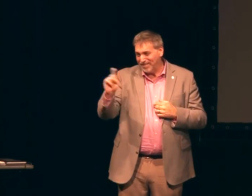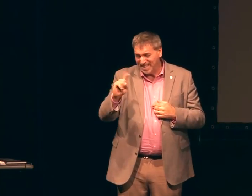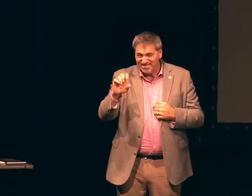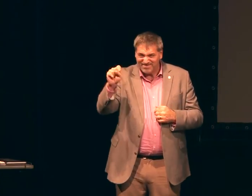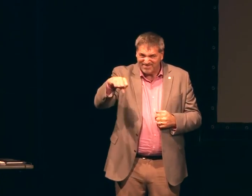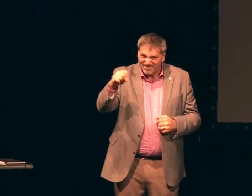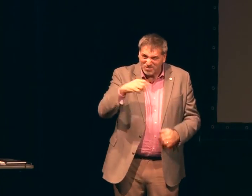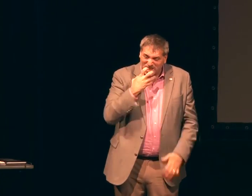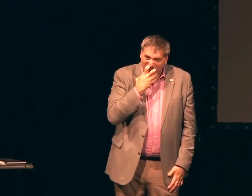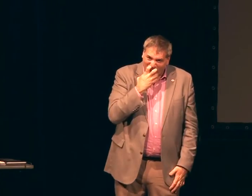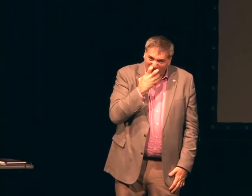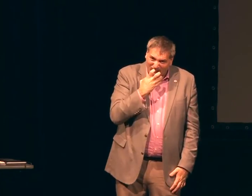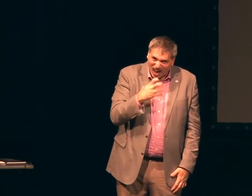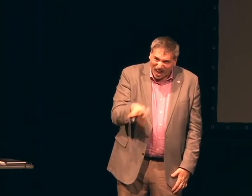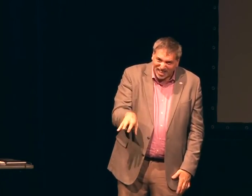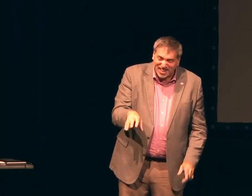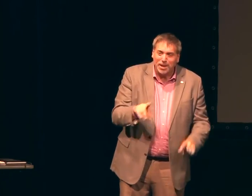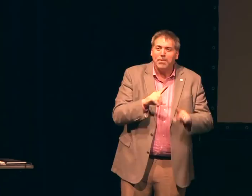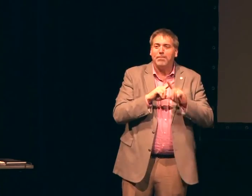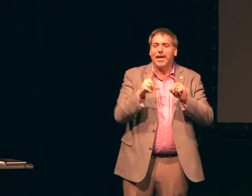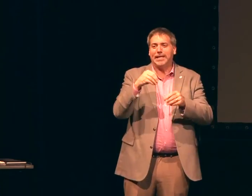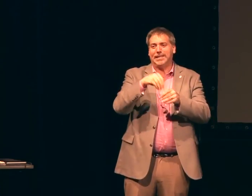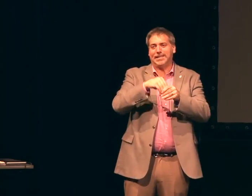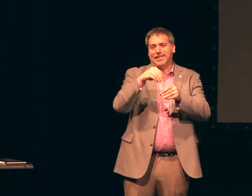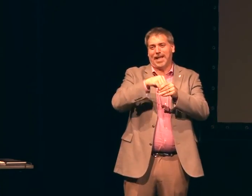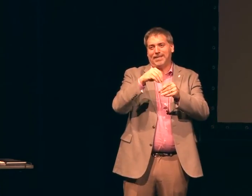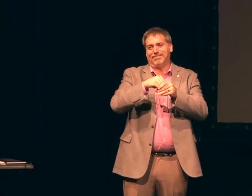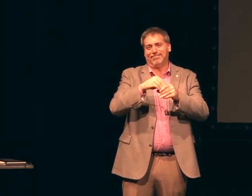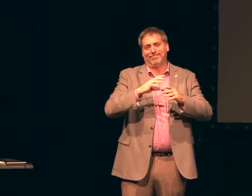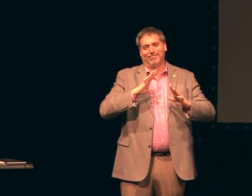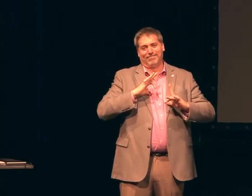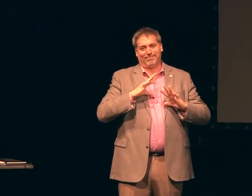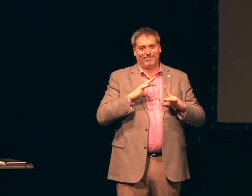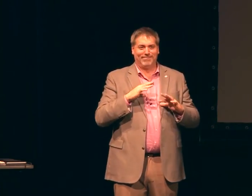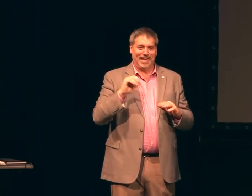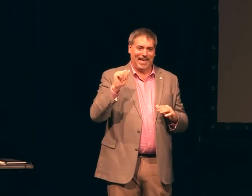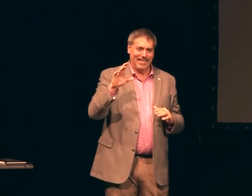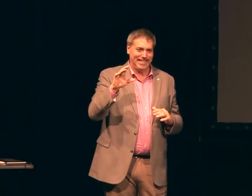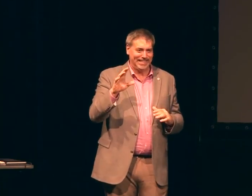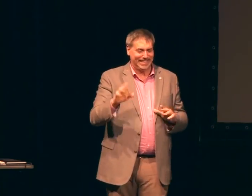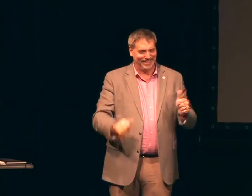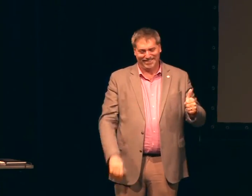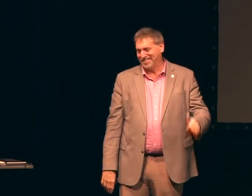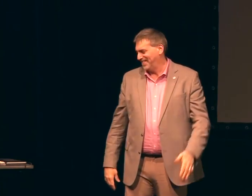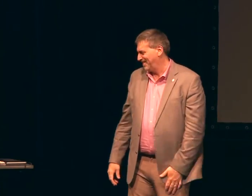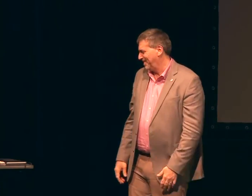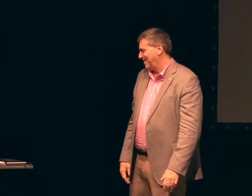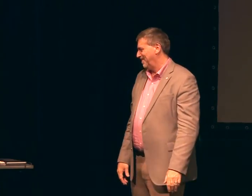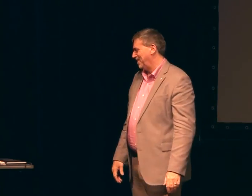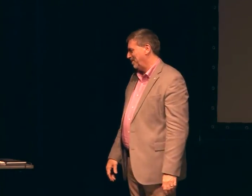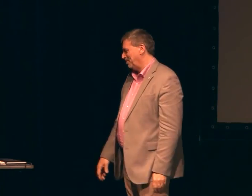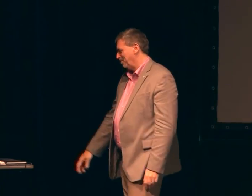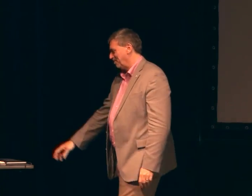it will be hot, it's in Phoenix but everything will take place inside, there's air-conditioning, so